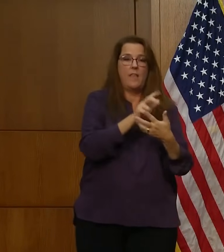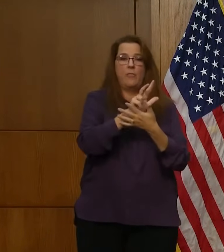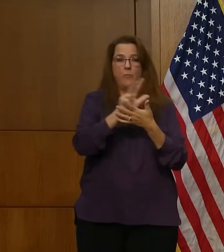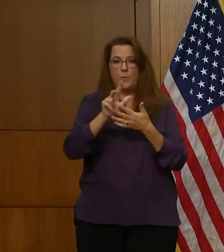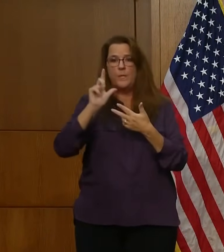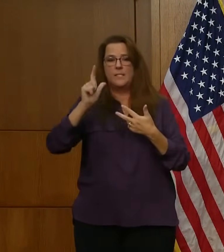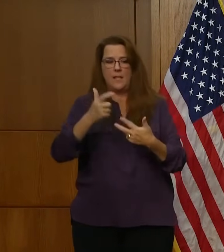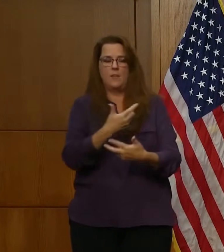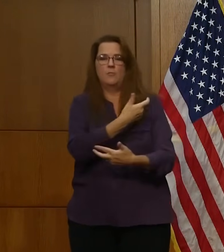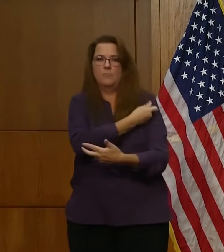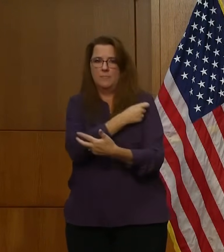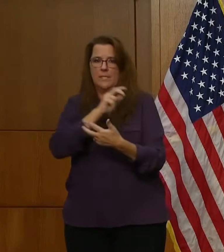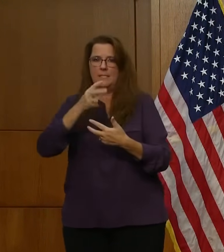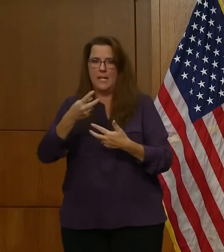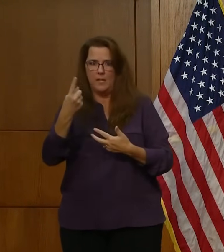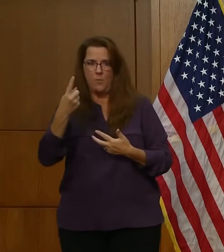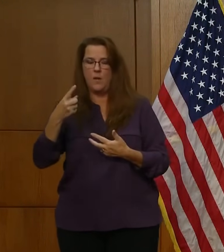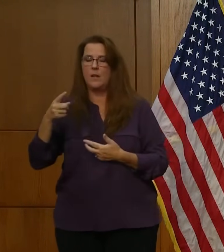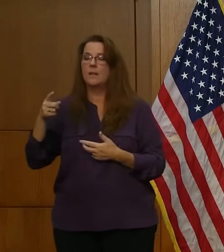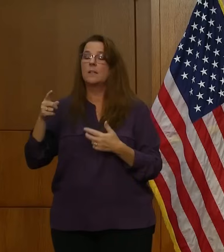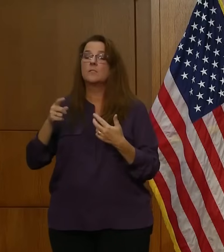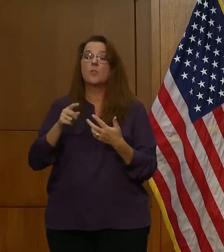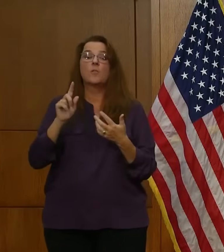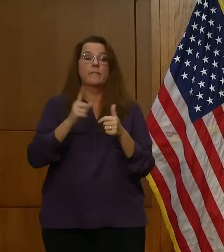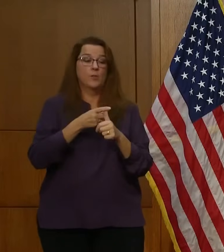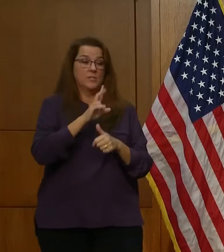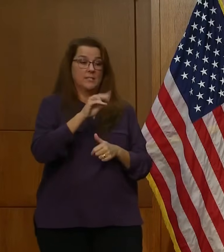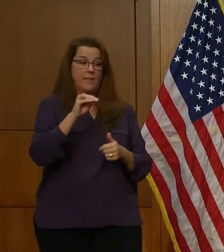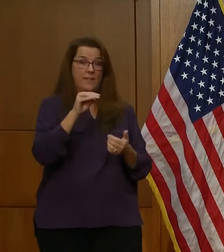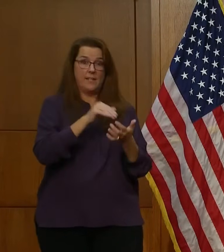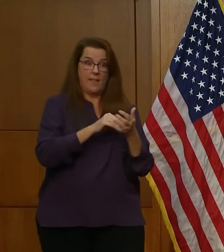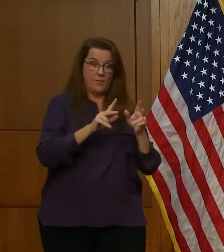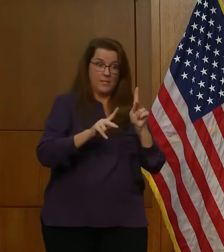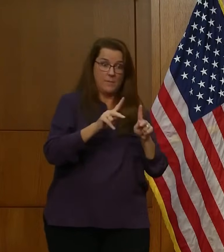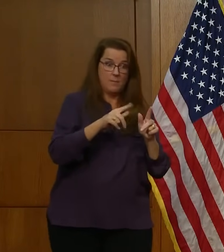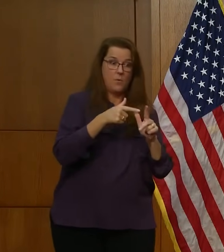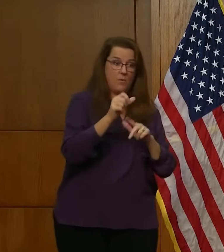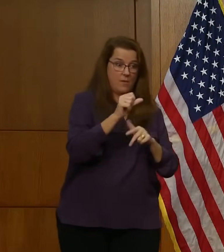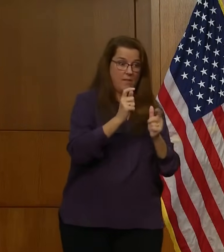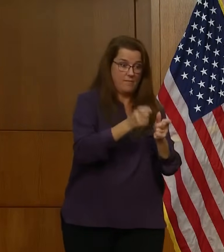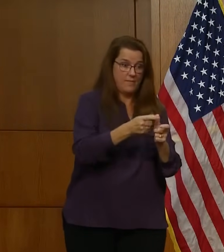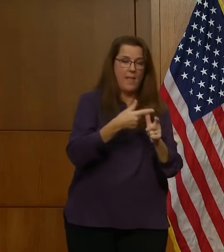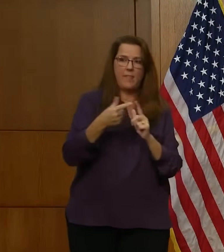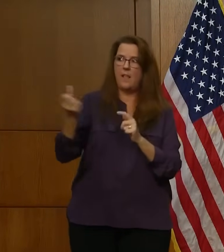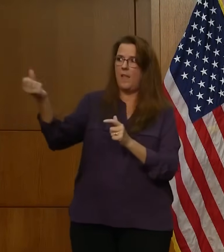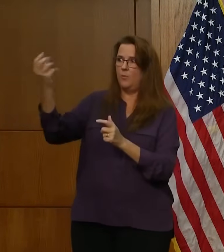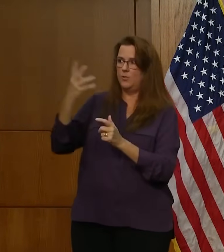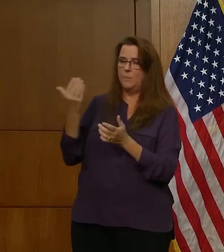APART. VISOR WILL SHIP THE